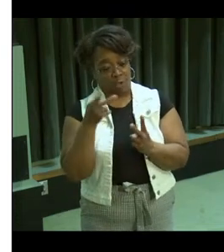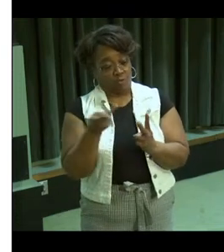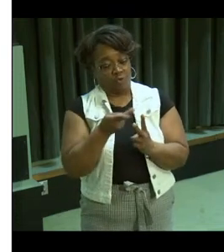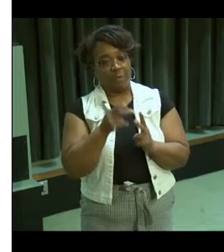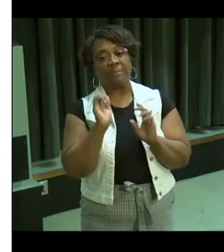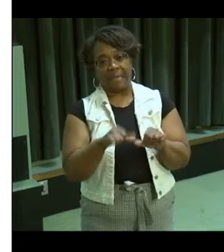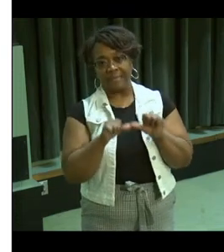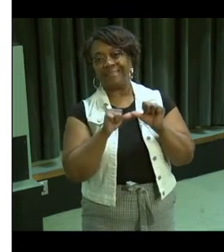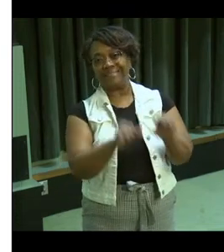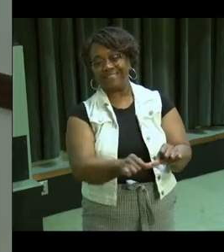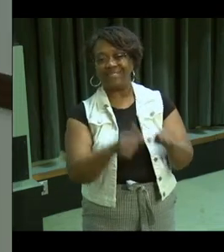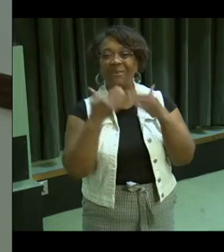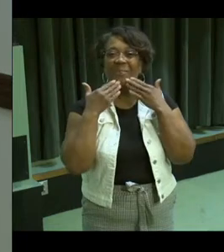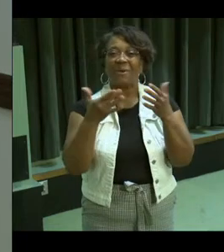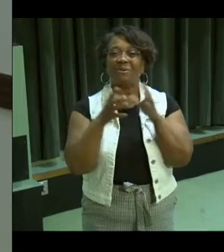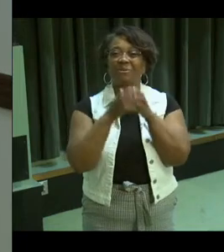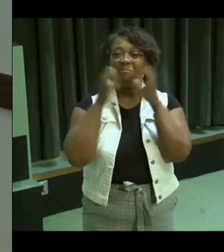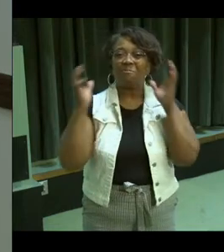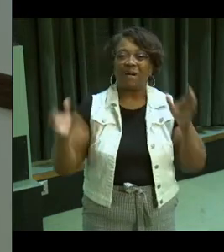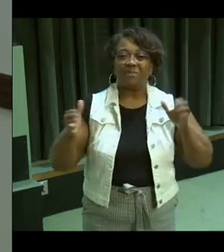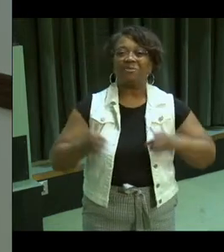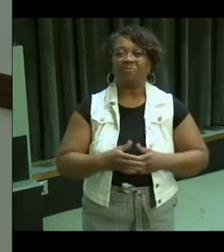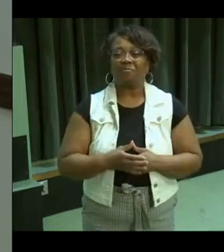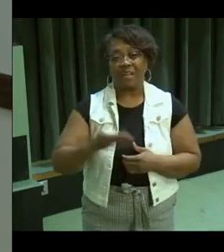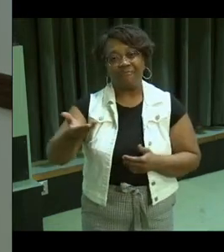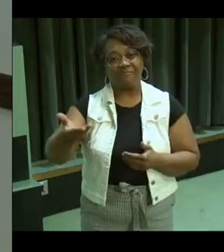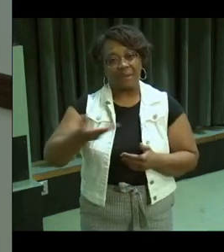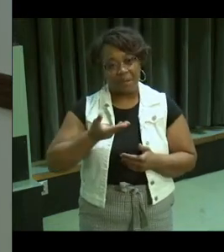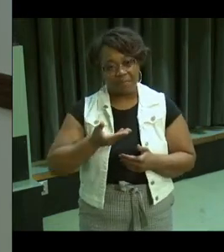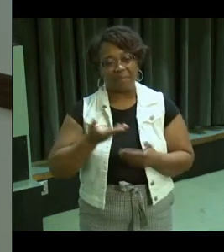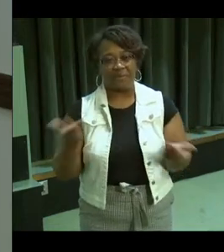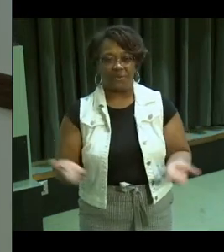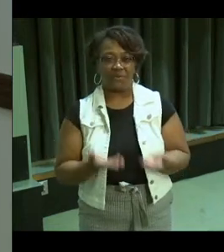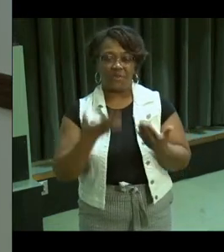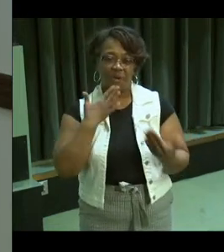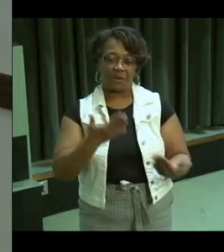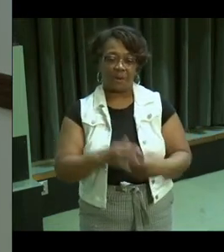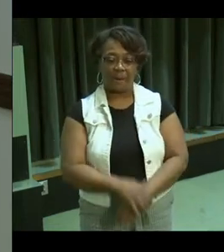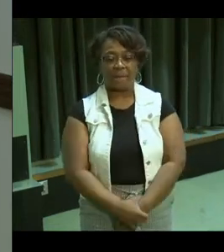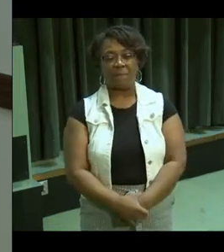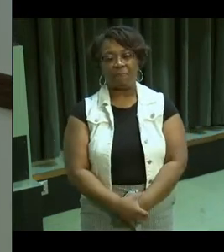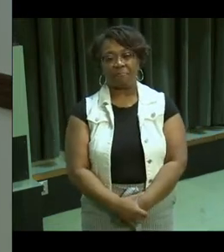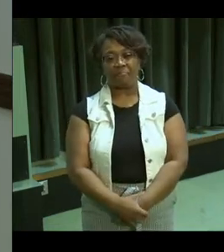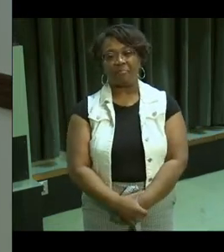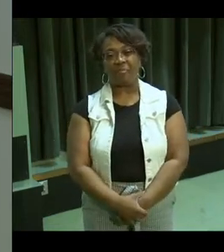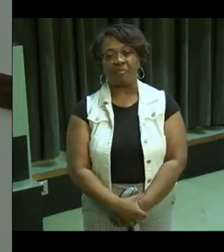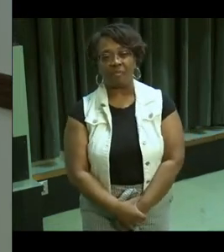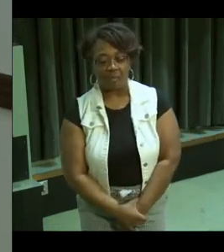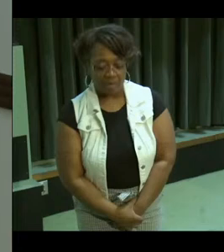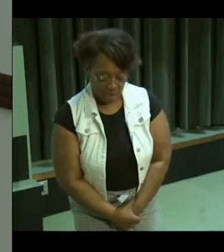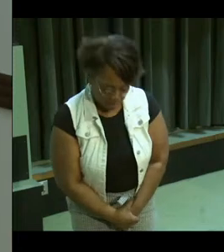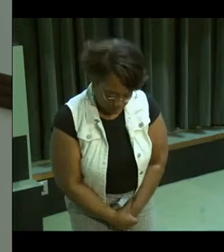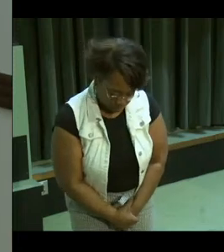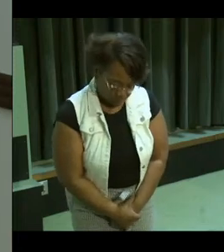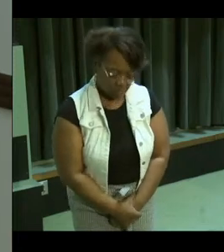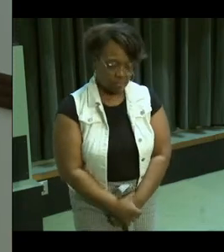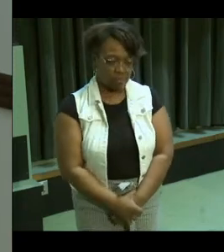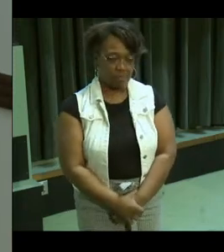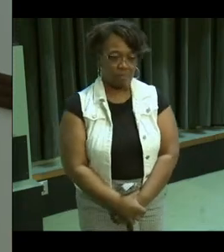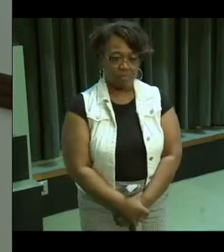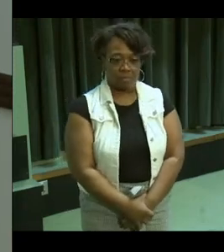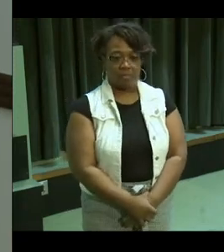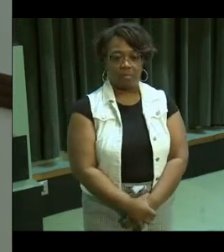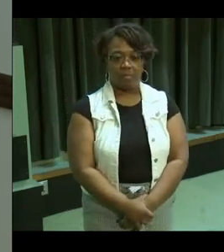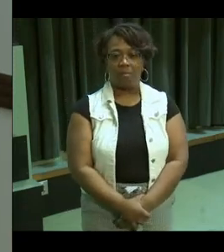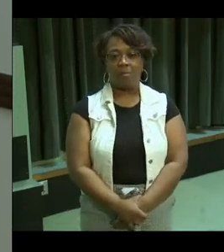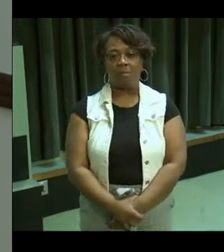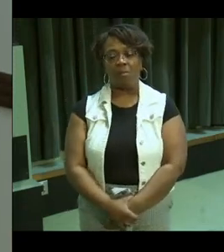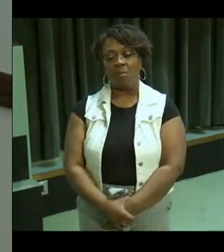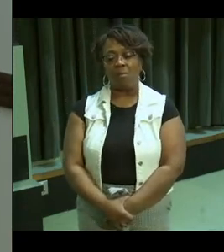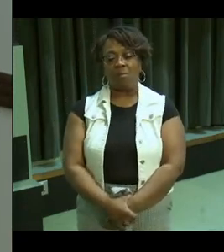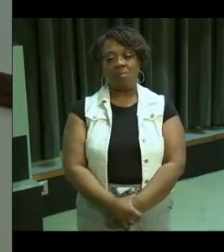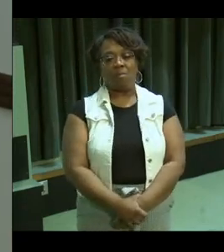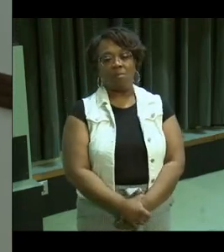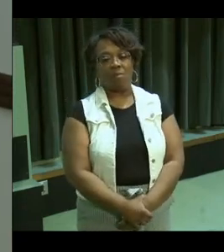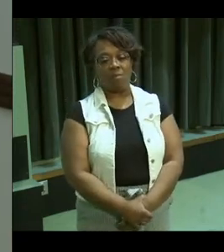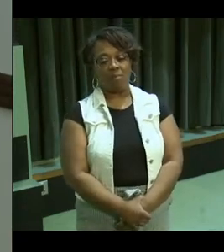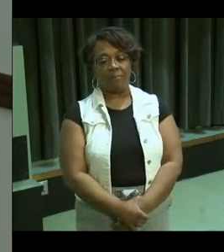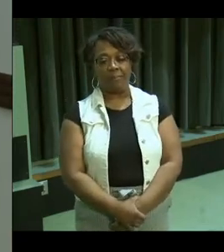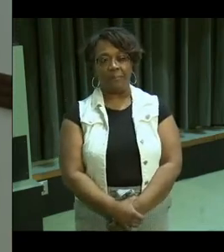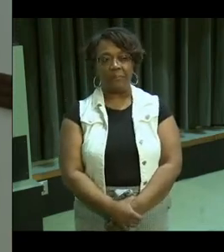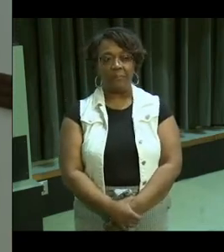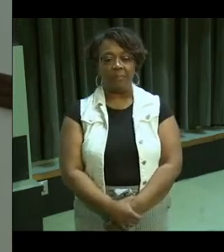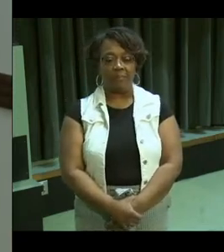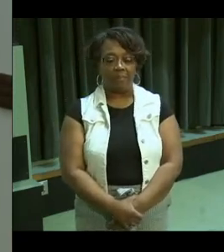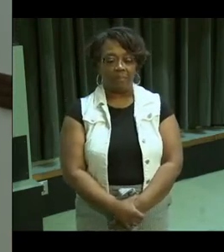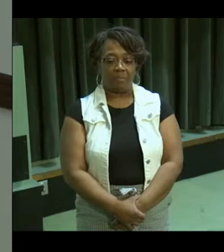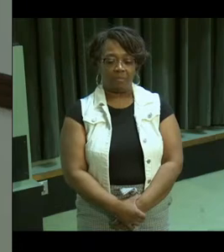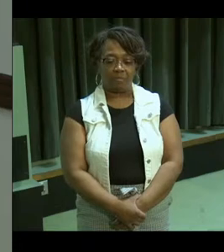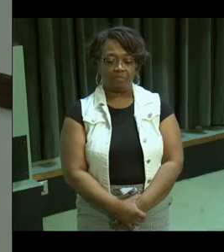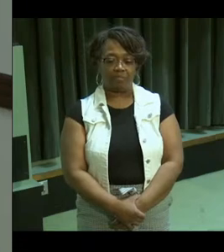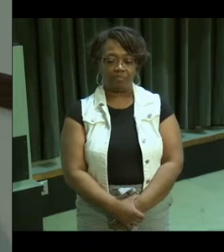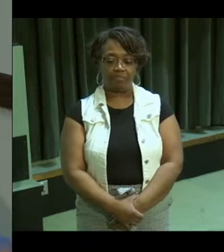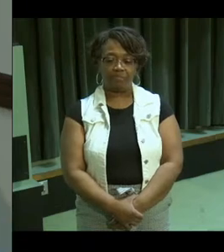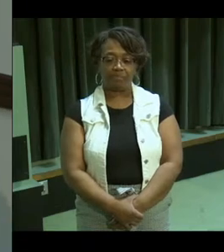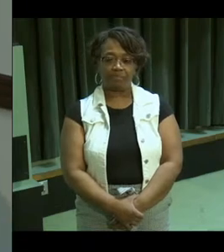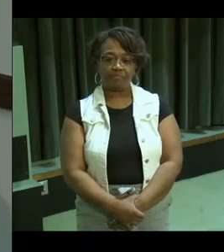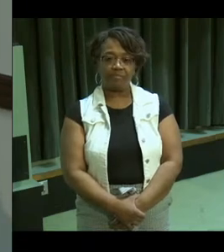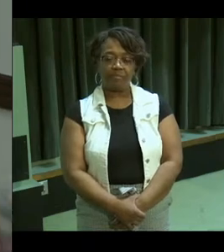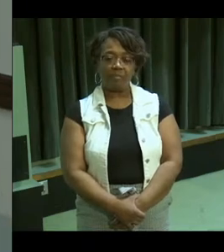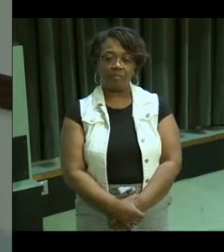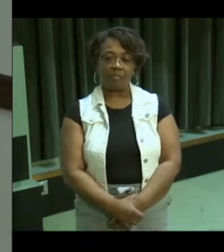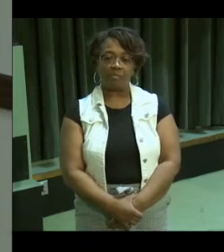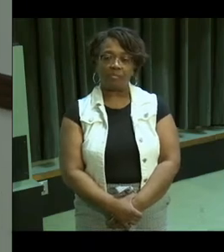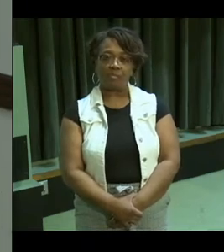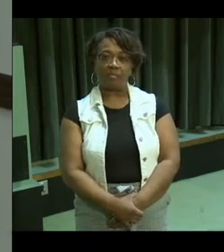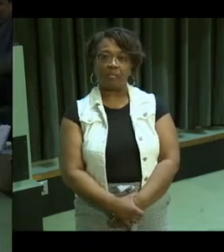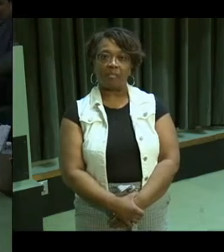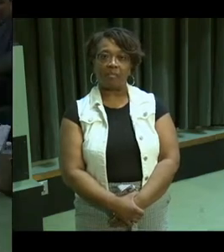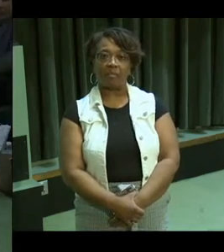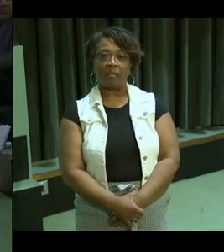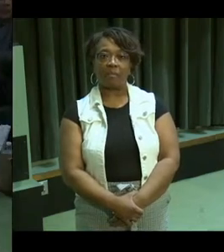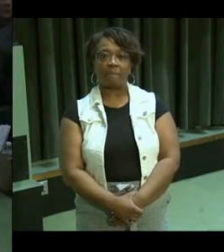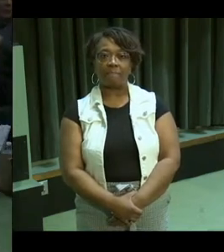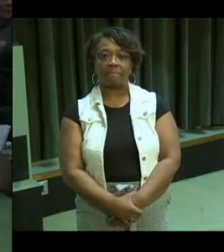carry it on. So thank you so